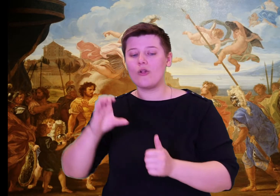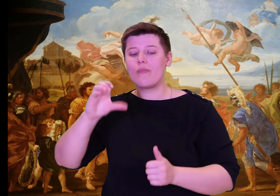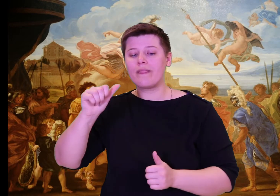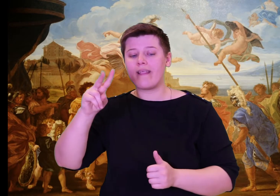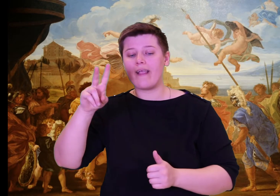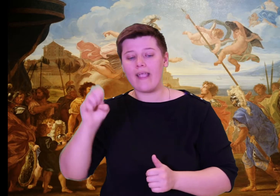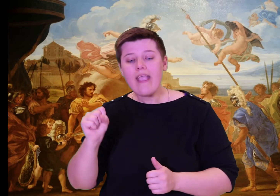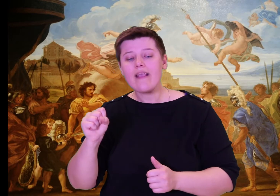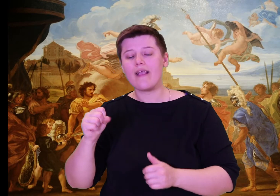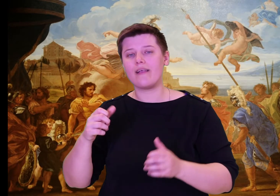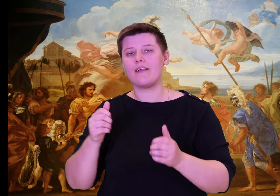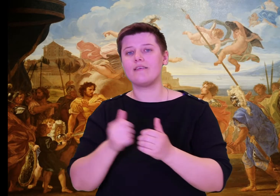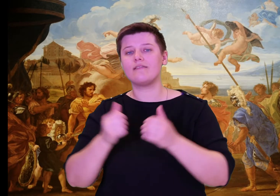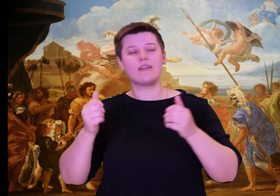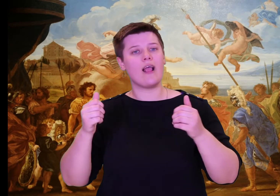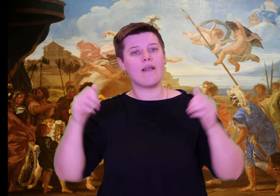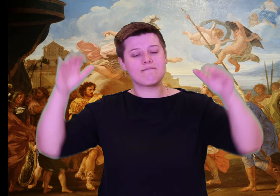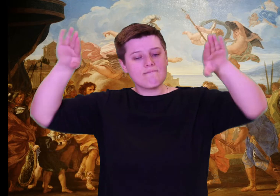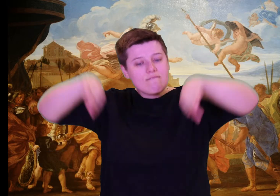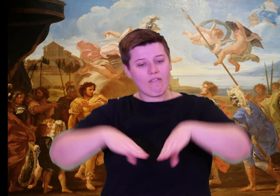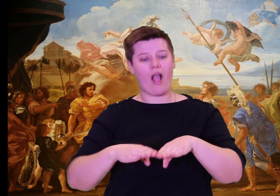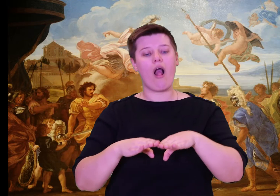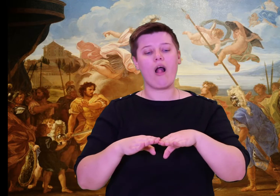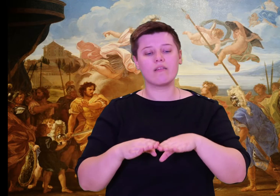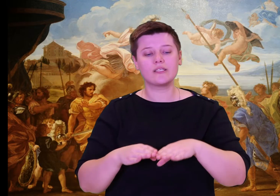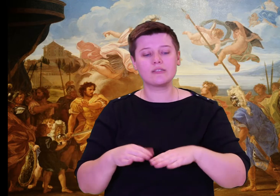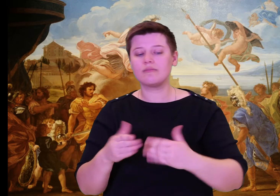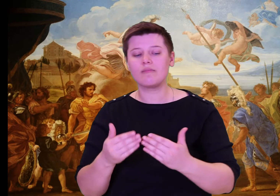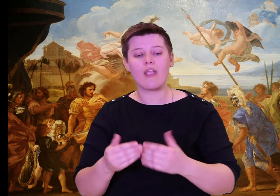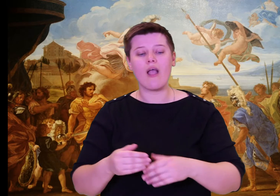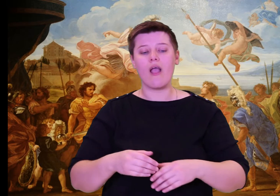they yoked the horses to the painted carriage, and drove out from the gate and